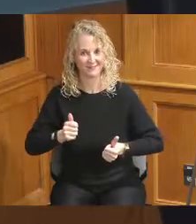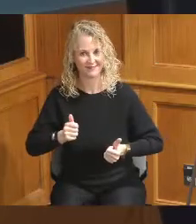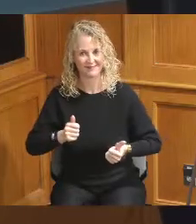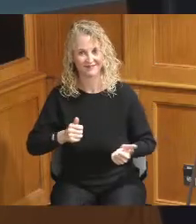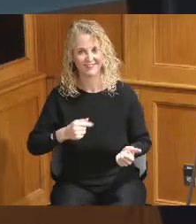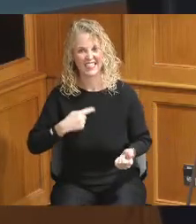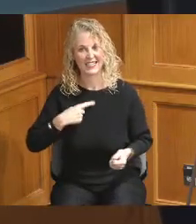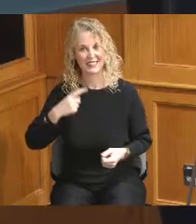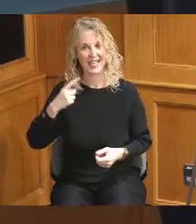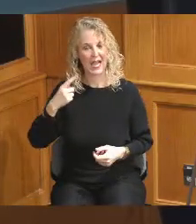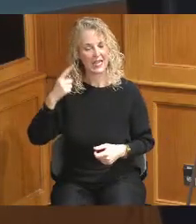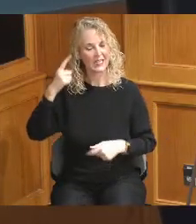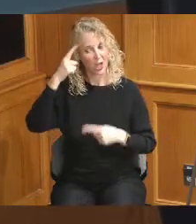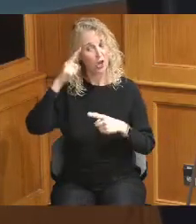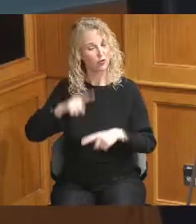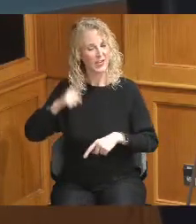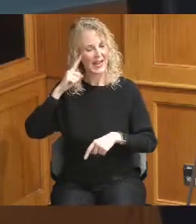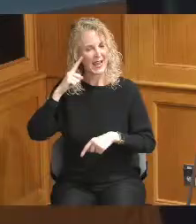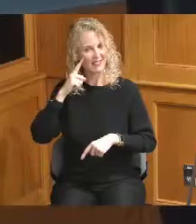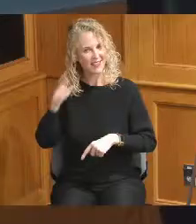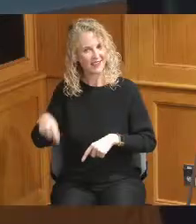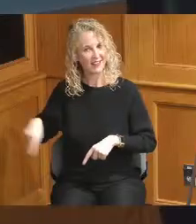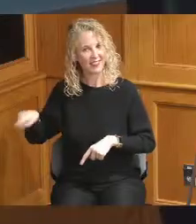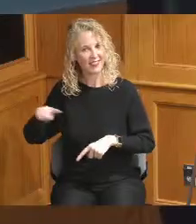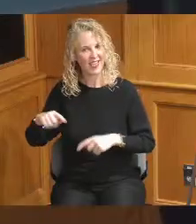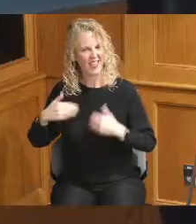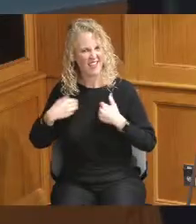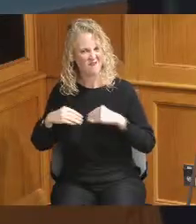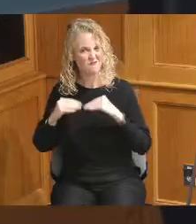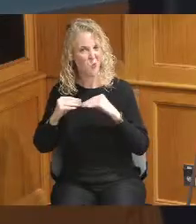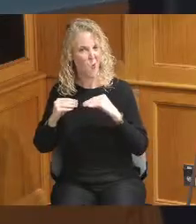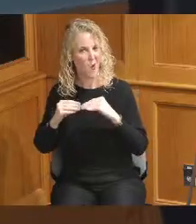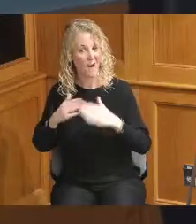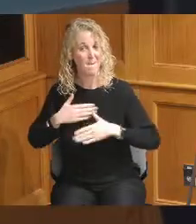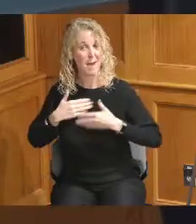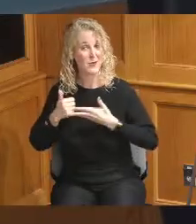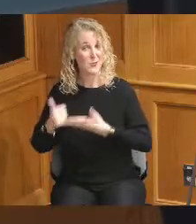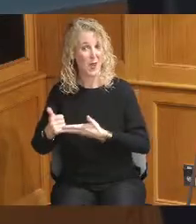more availability of funding on the on the private side happy to help I think we all have connections